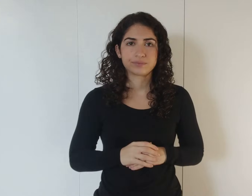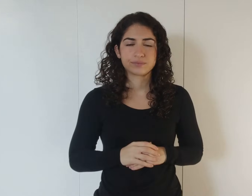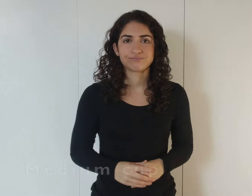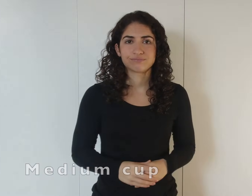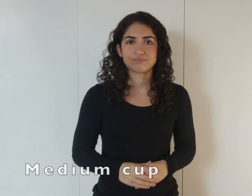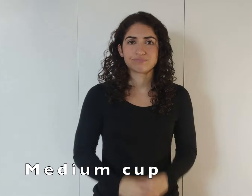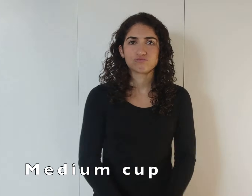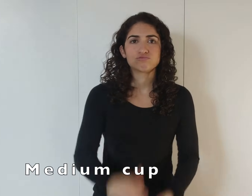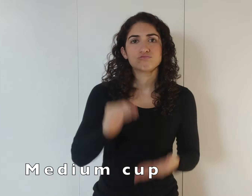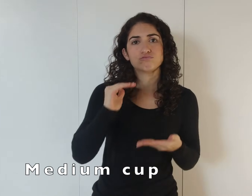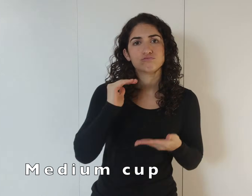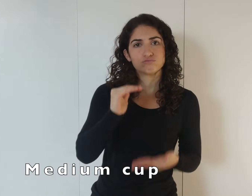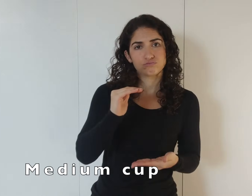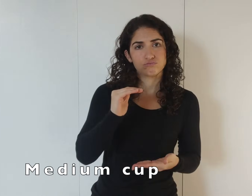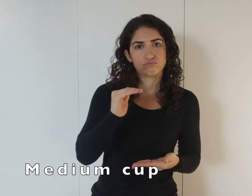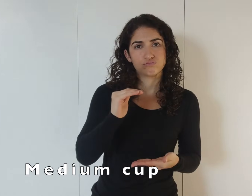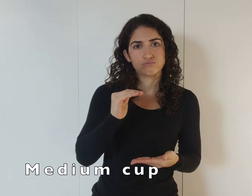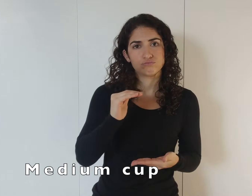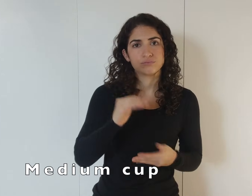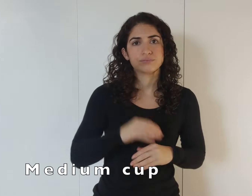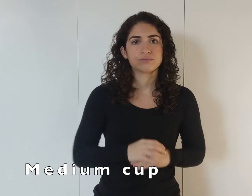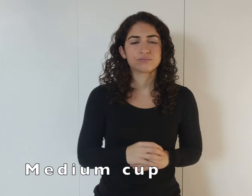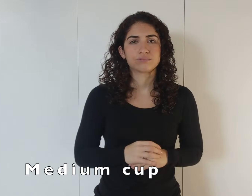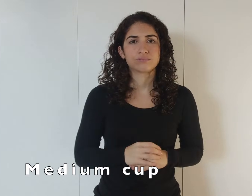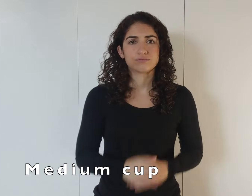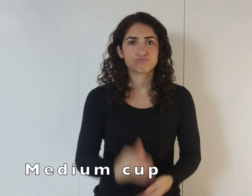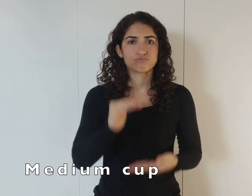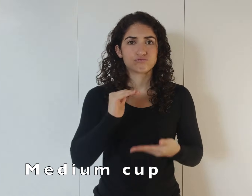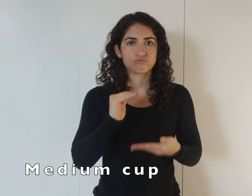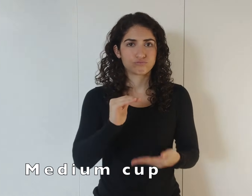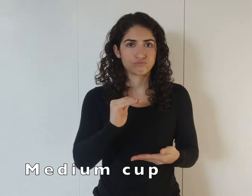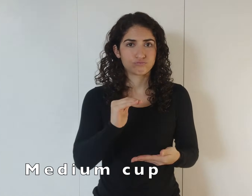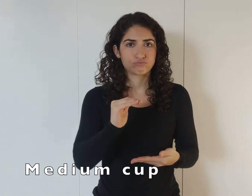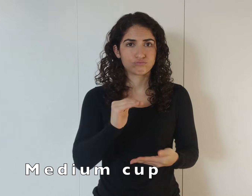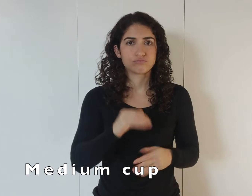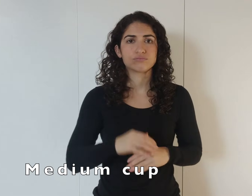MEDIUM. MEDIUM.